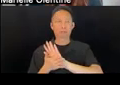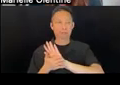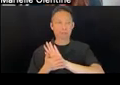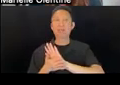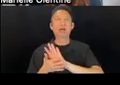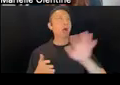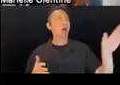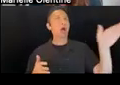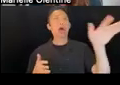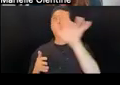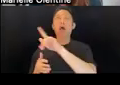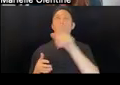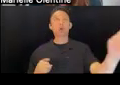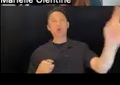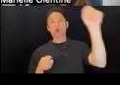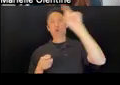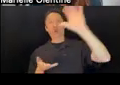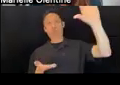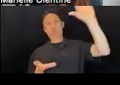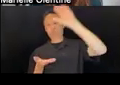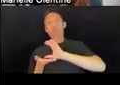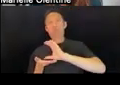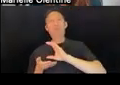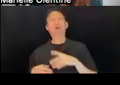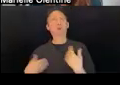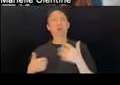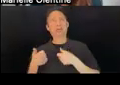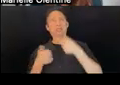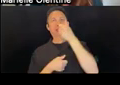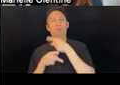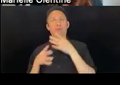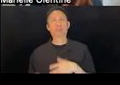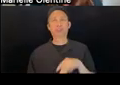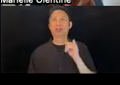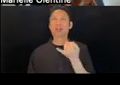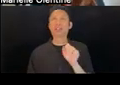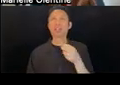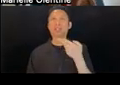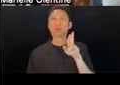to say Letterboxd slash social media.